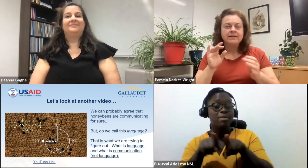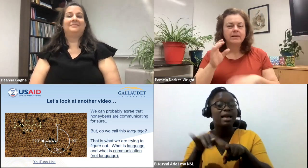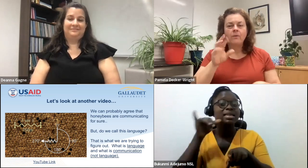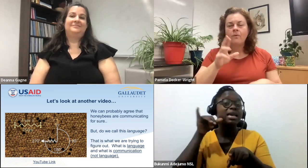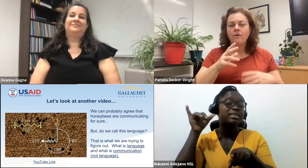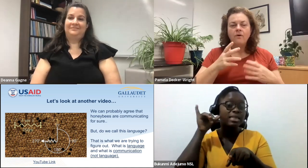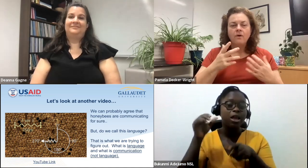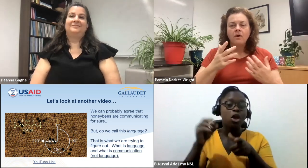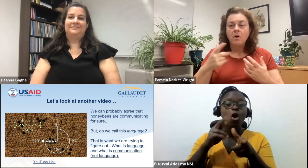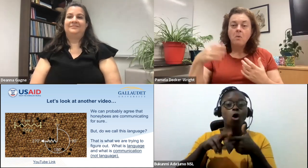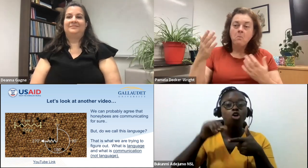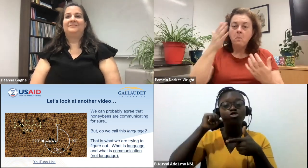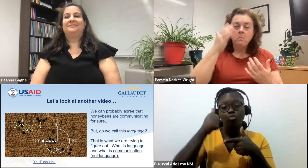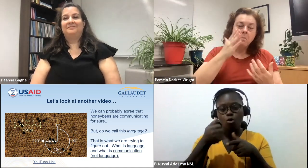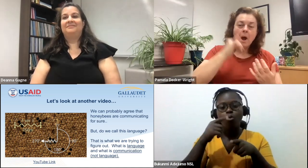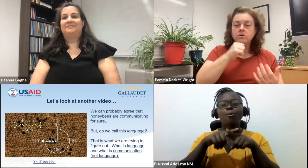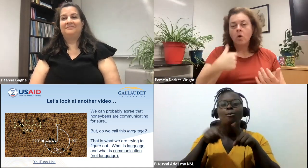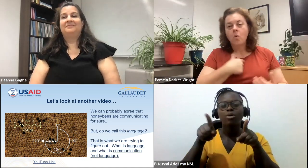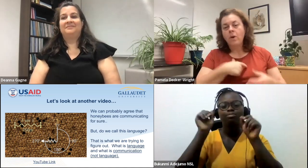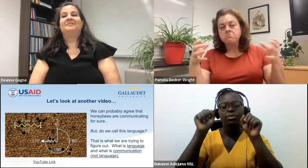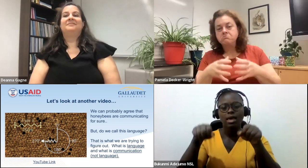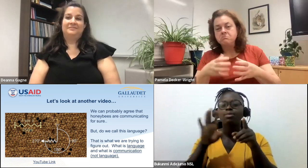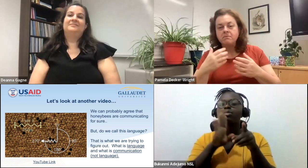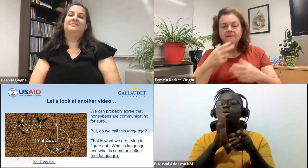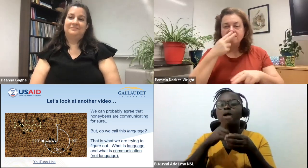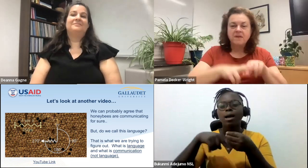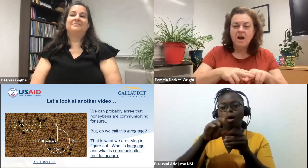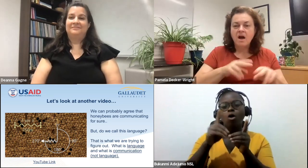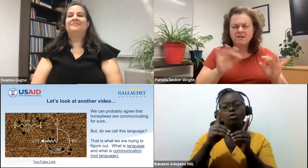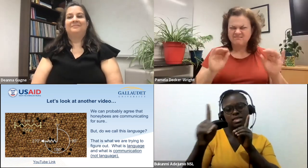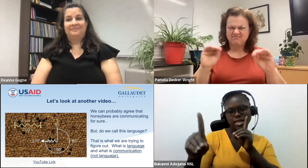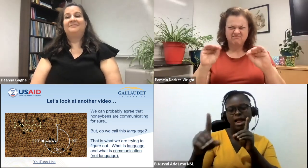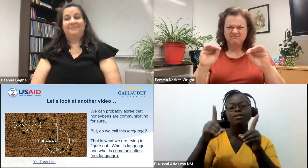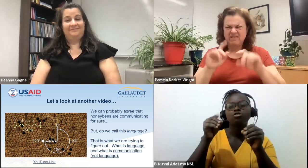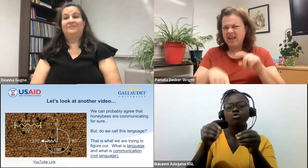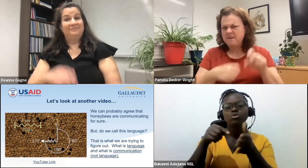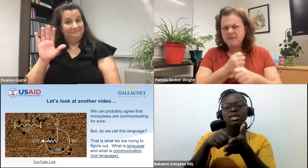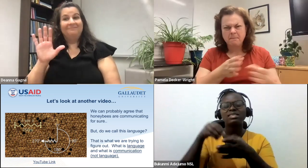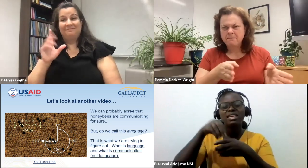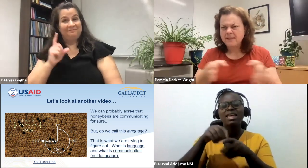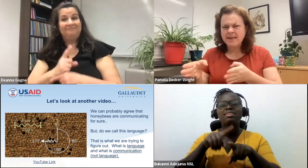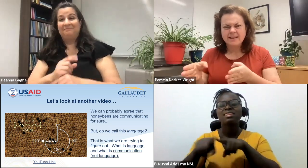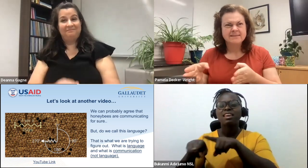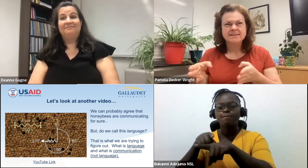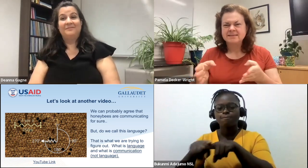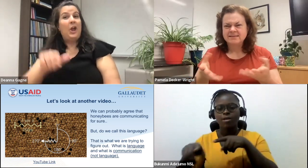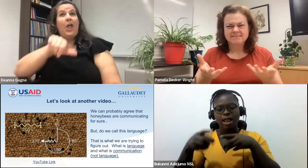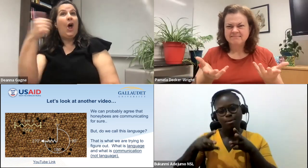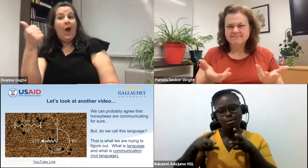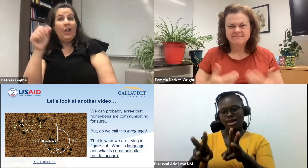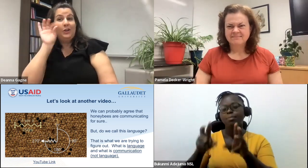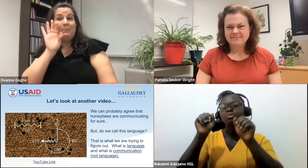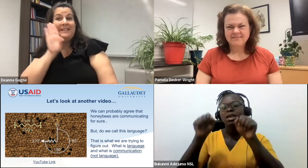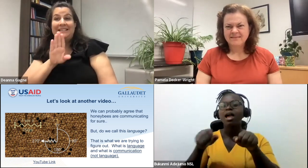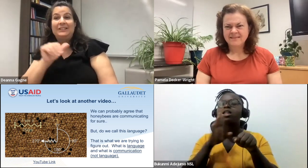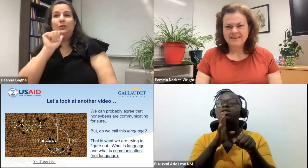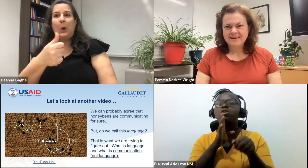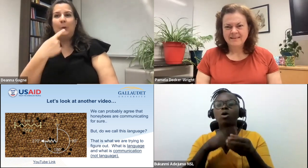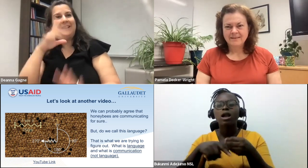Now they can't talk about something that they did previously, or why don't we do something, and they can't talk about. Let's have some fun here. That's not what they're talking about.